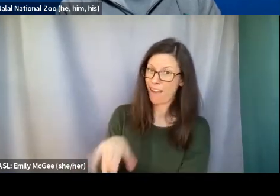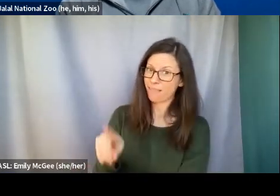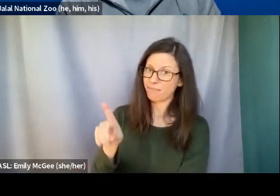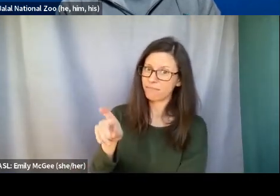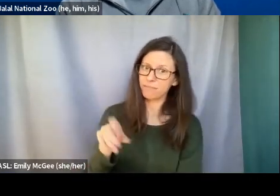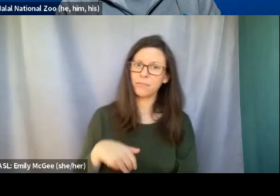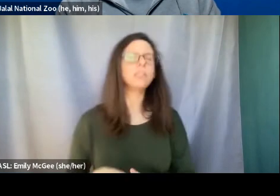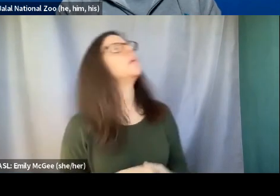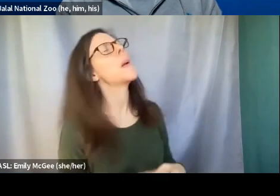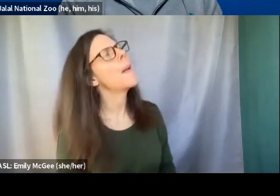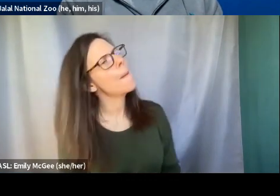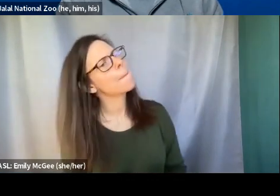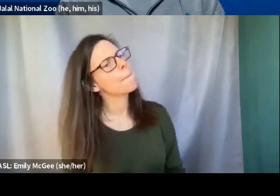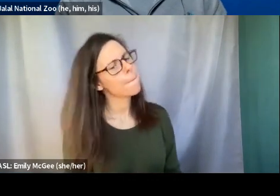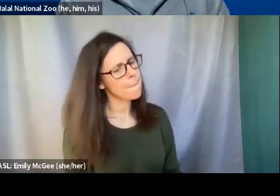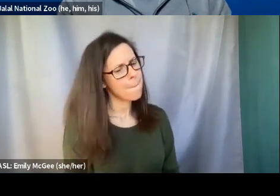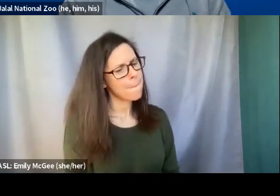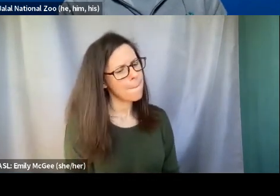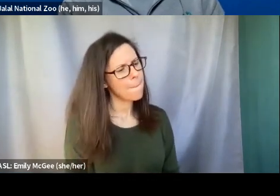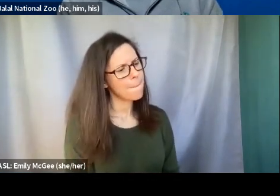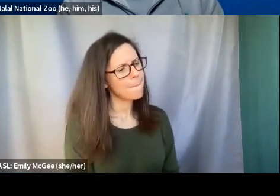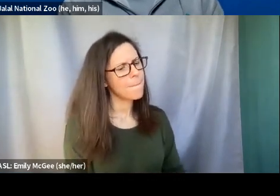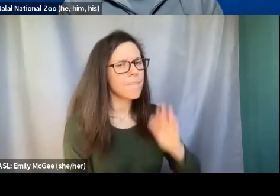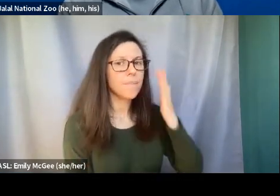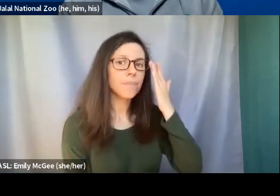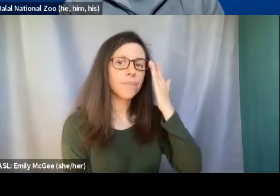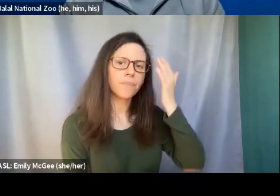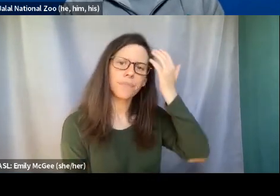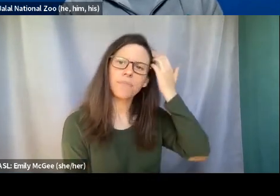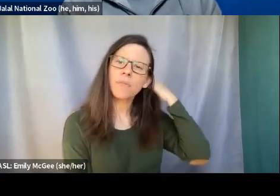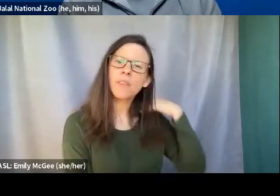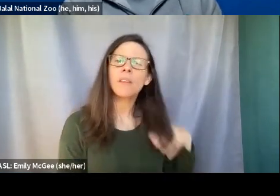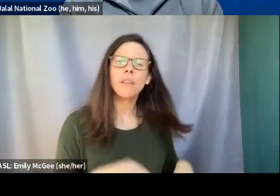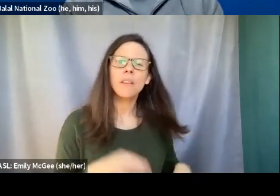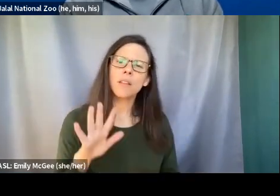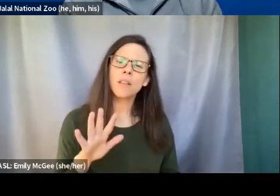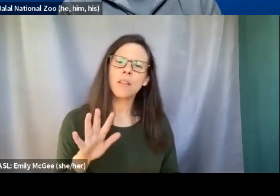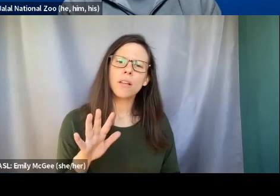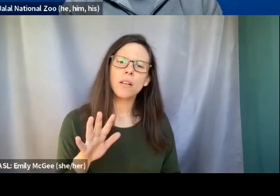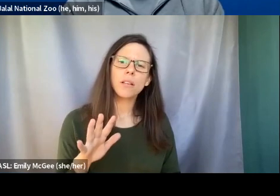Jalal: The, any exhibit that really has the tides we do actually have a tied system.